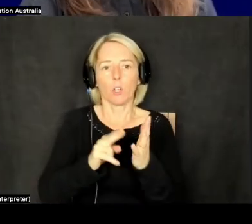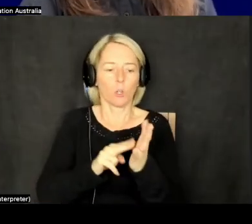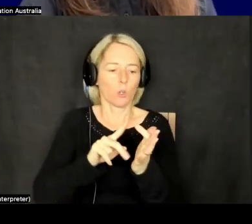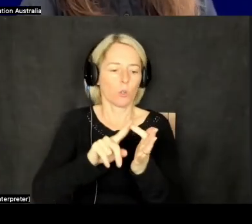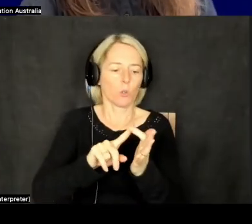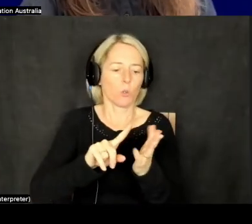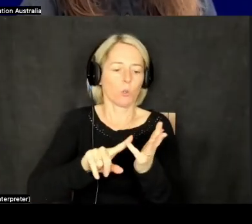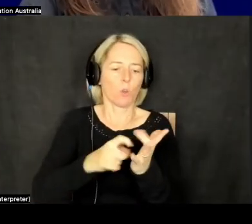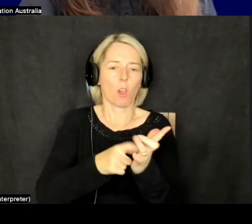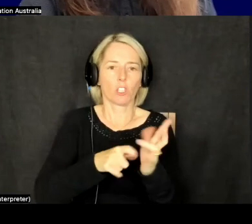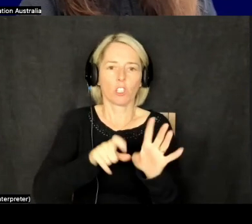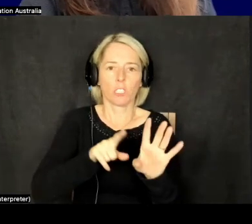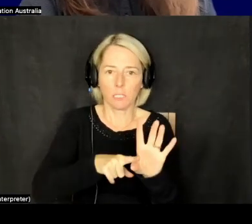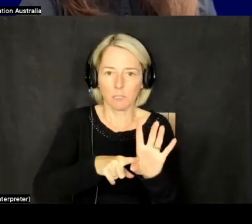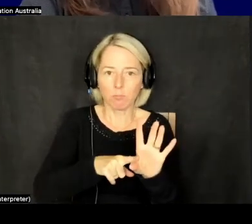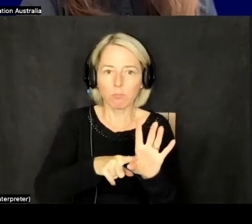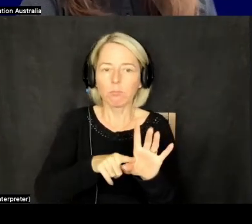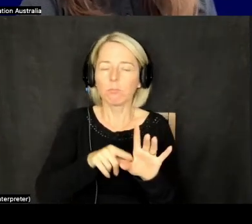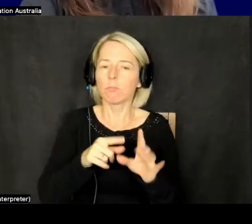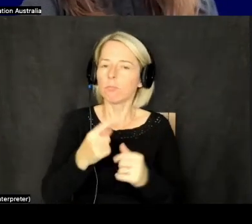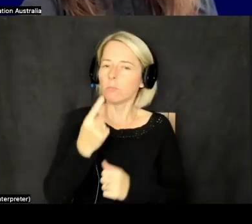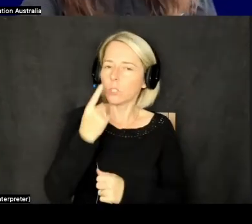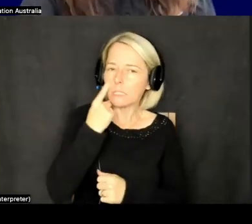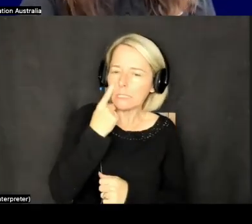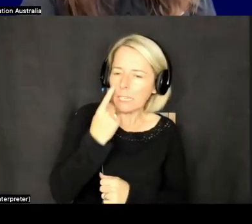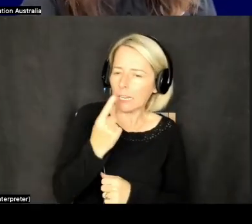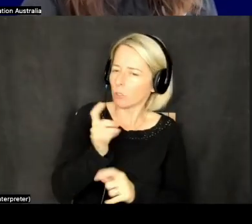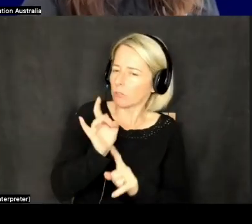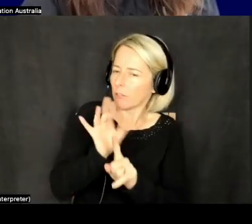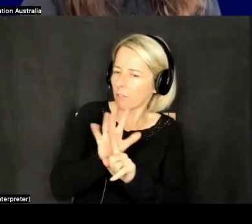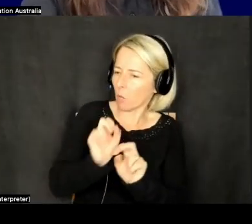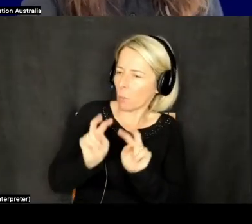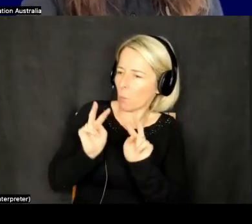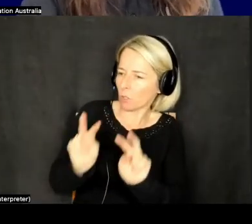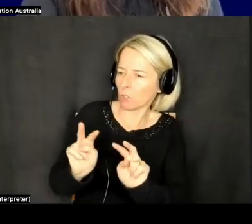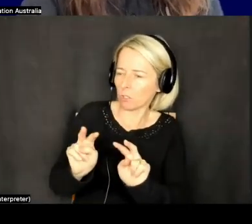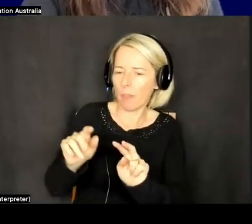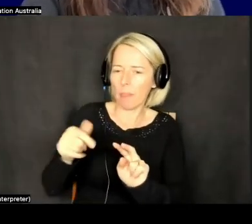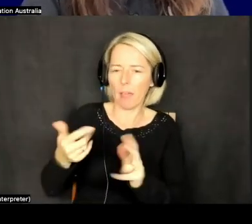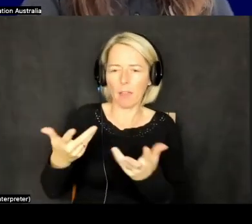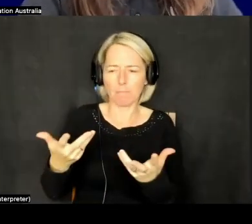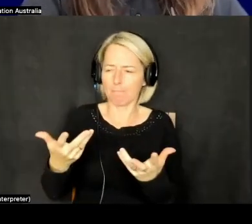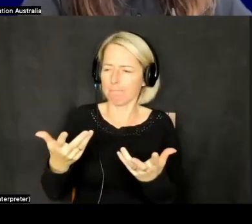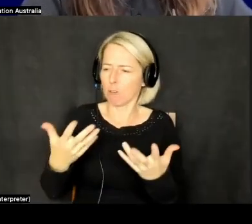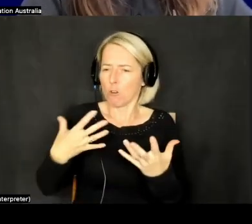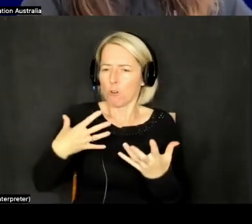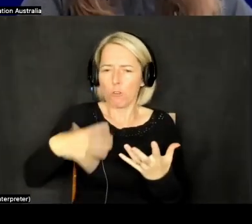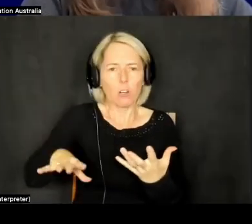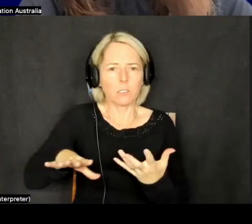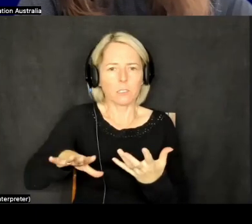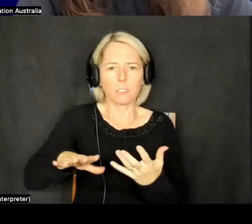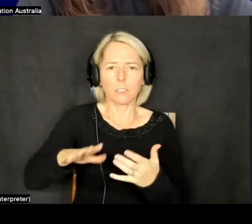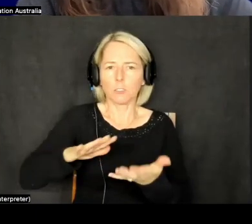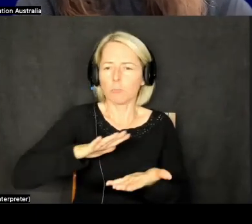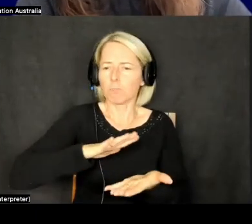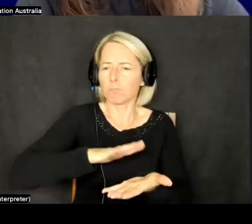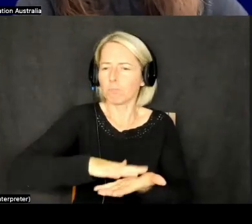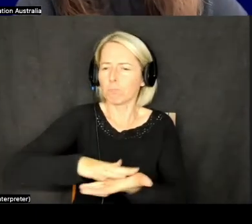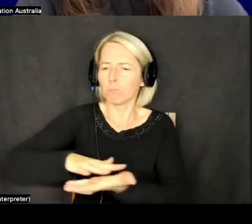responding to different touch, what touch they're seeking. Lots of team members can bring their day